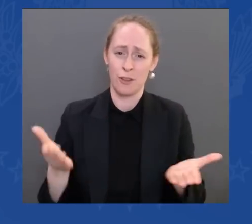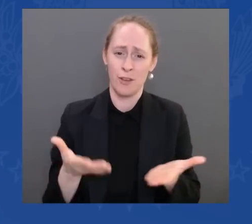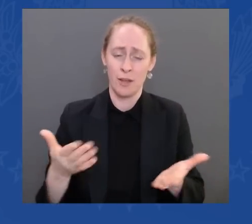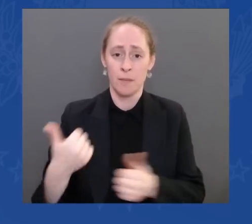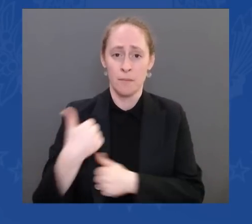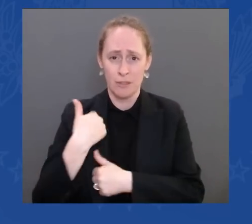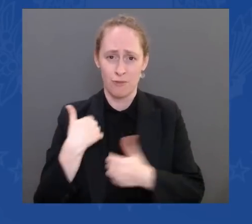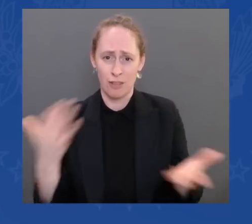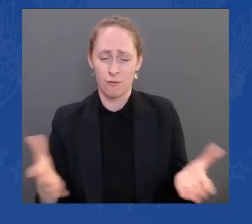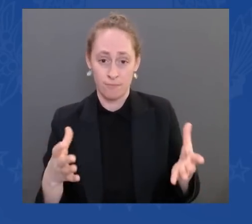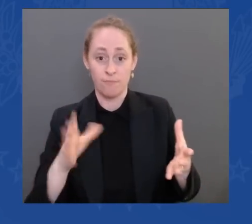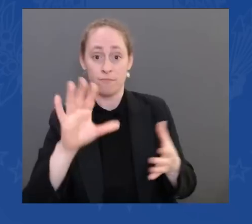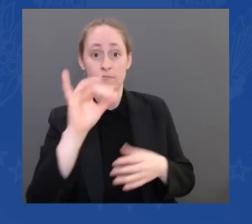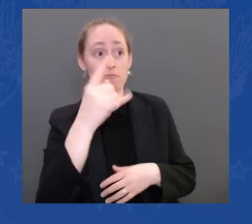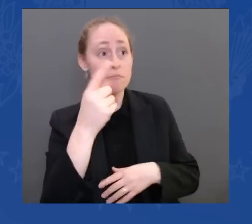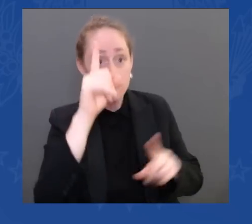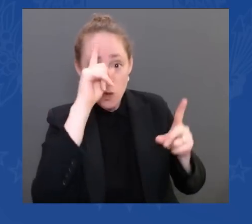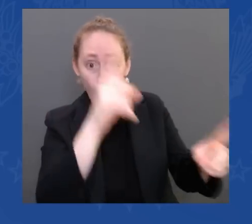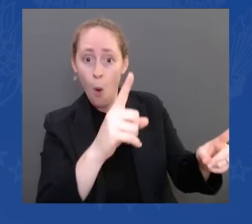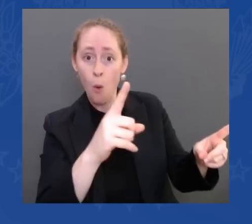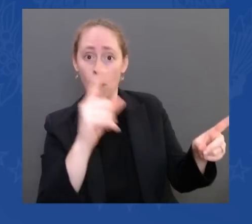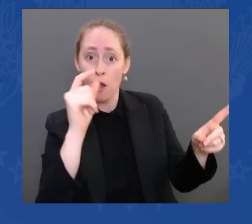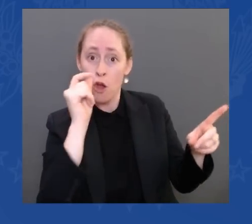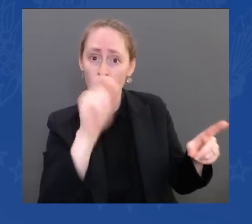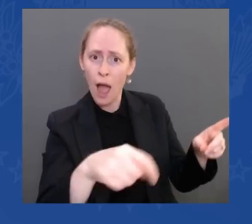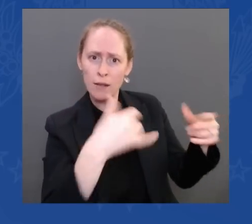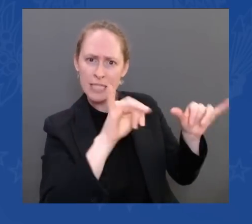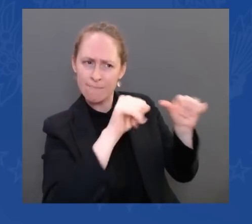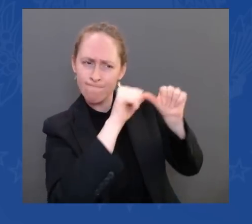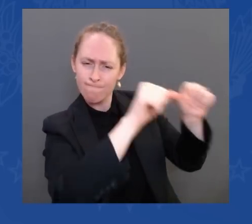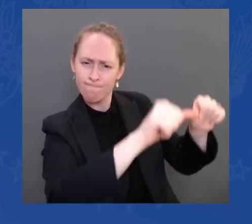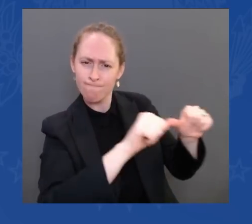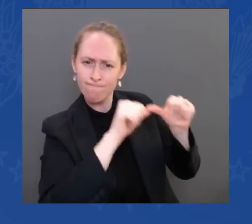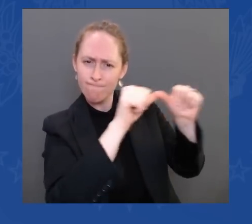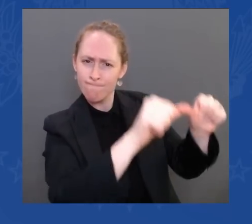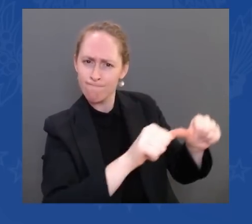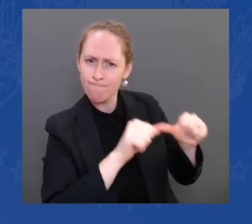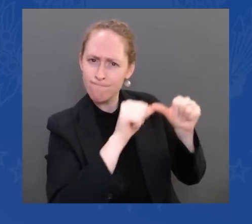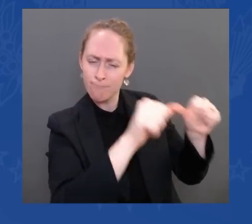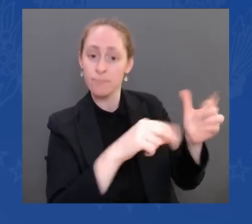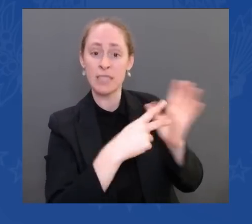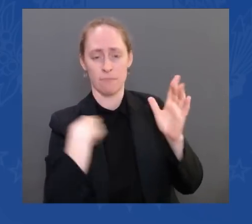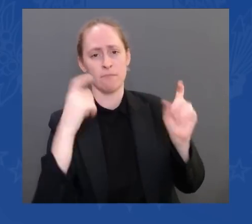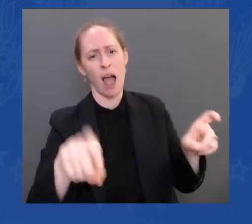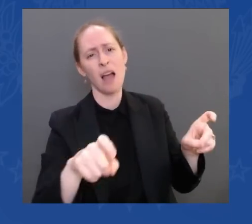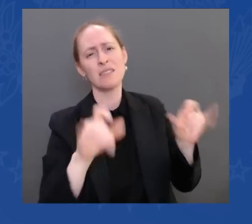I learned on the tour today that each of the Javelins you produce includes more than 200 semiconductors.